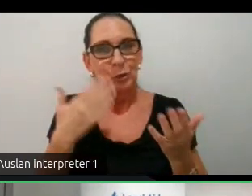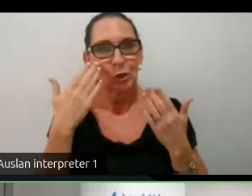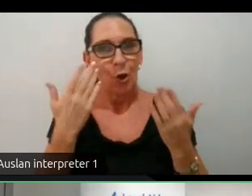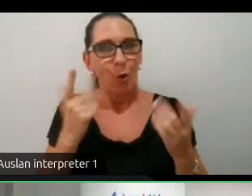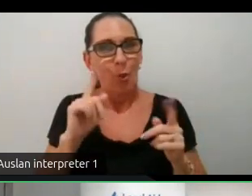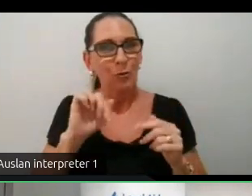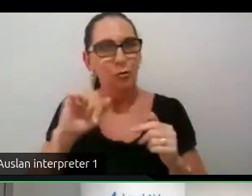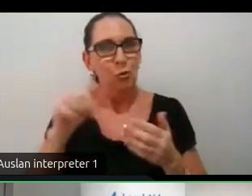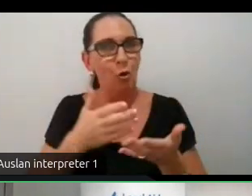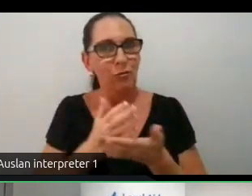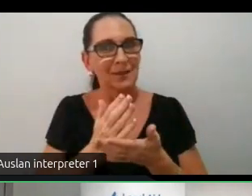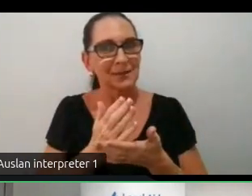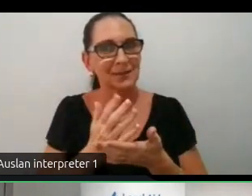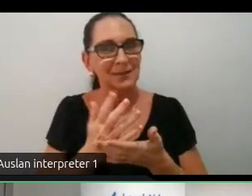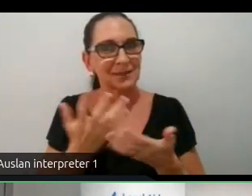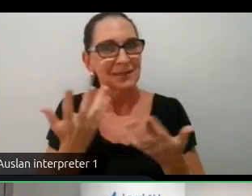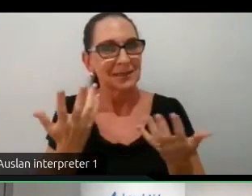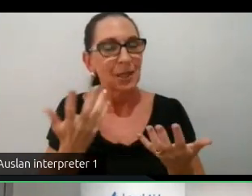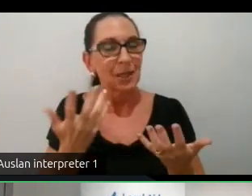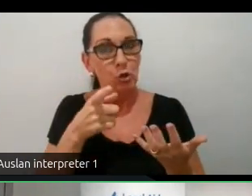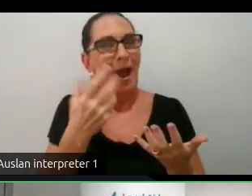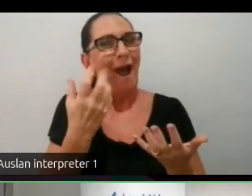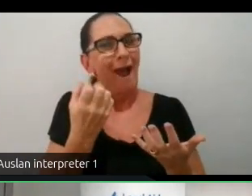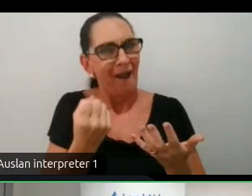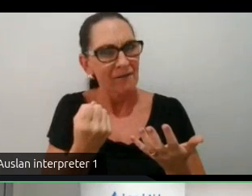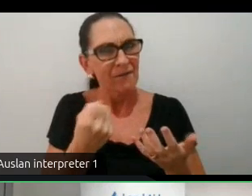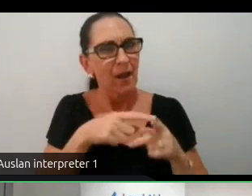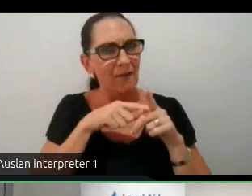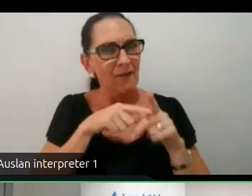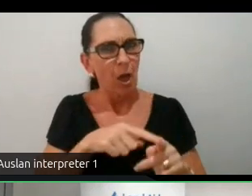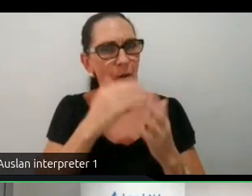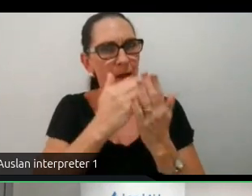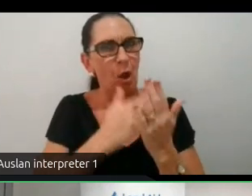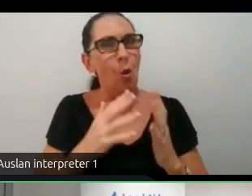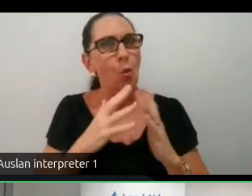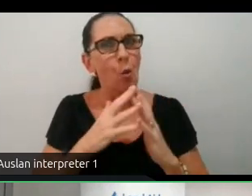situation what your rights are hypothetically, but you will have rights. And it's always worth